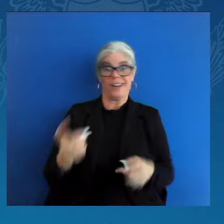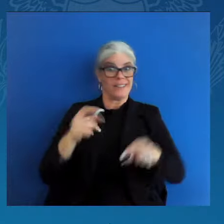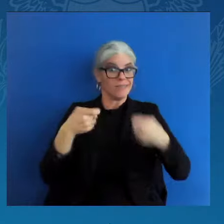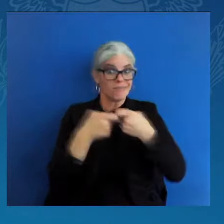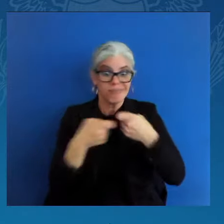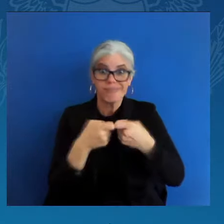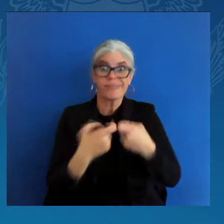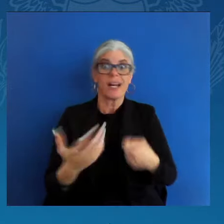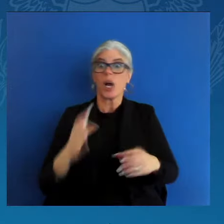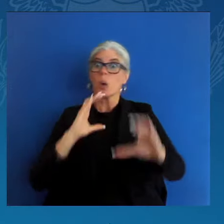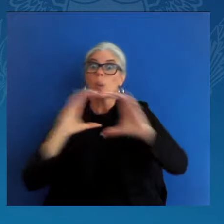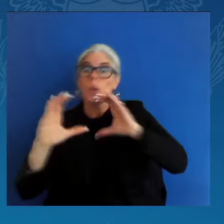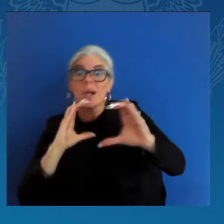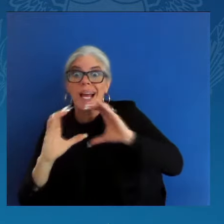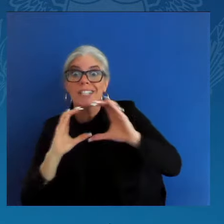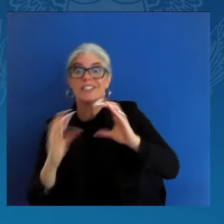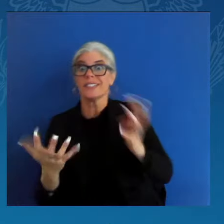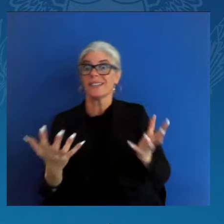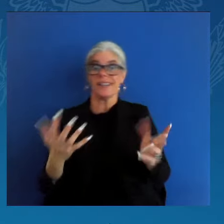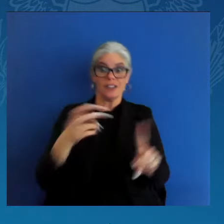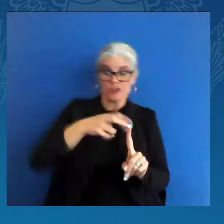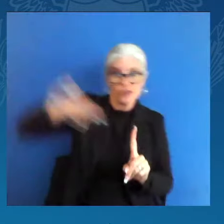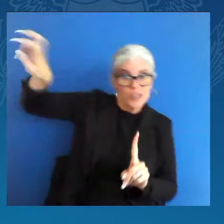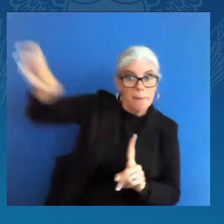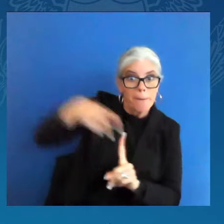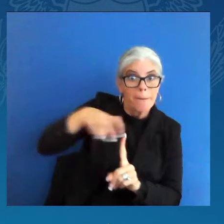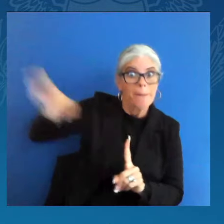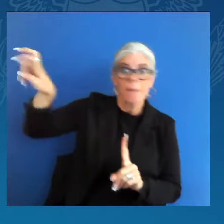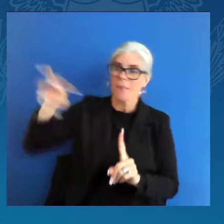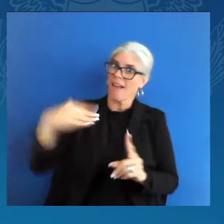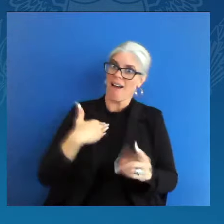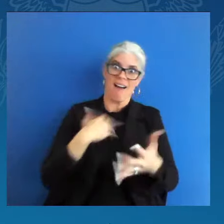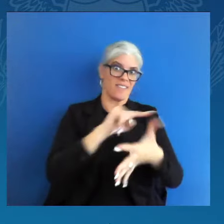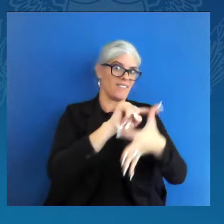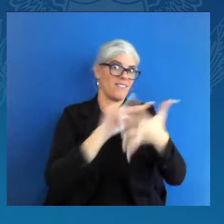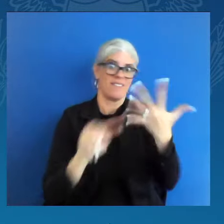OSTP is releasing a new space weather implementation plan today.